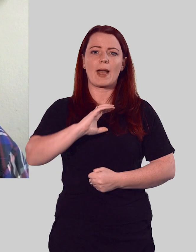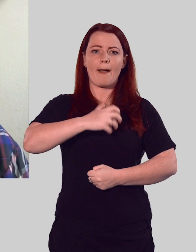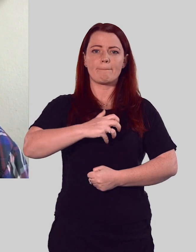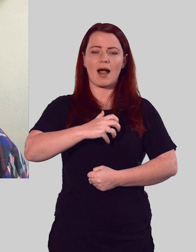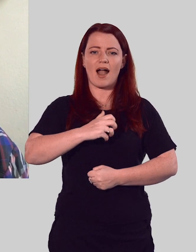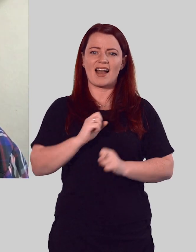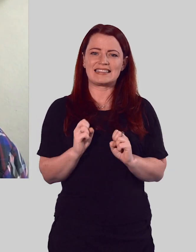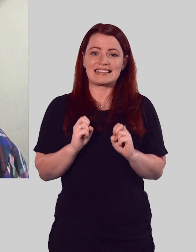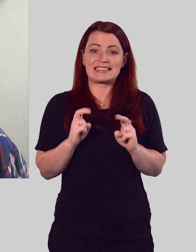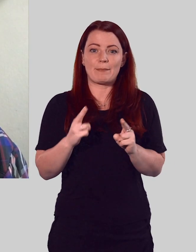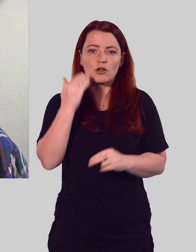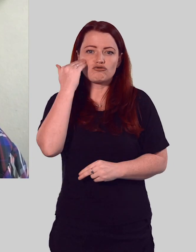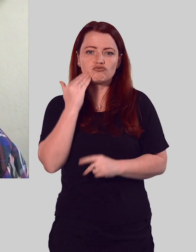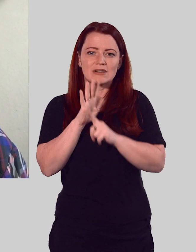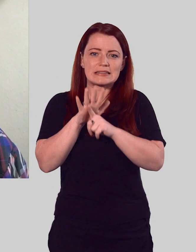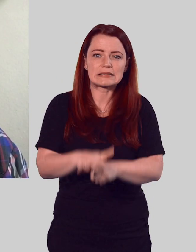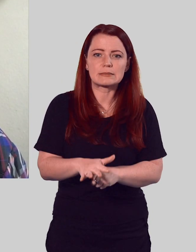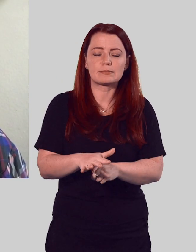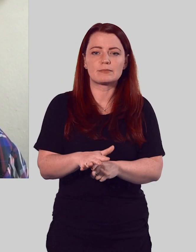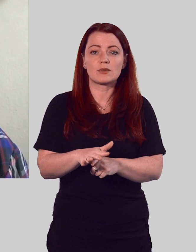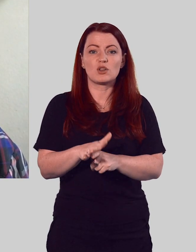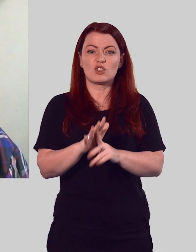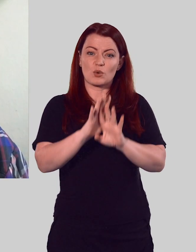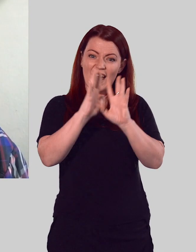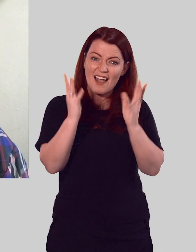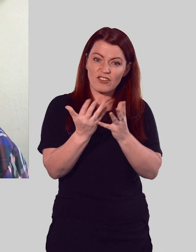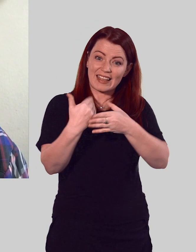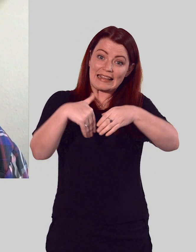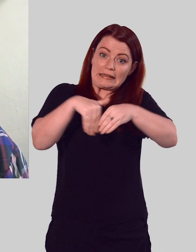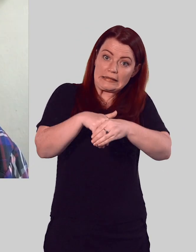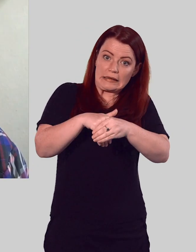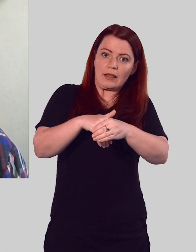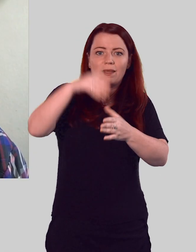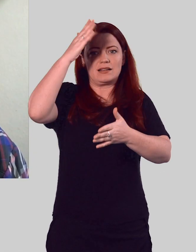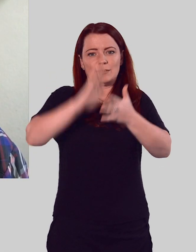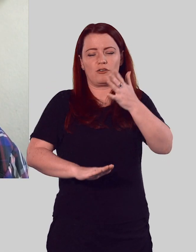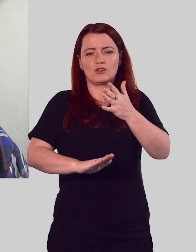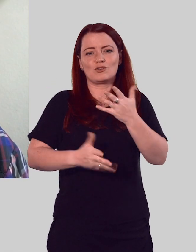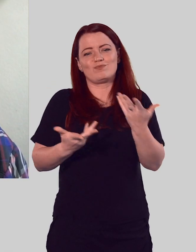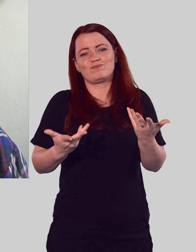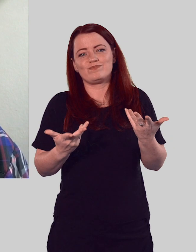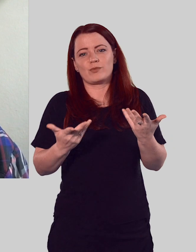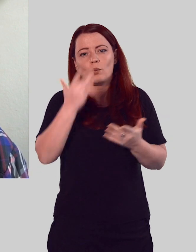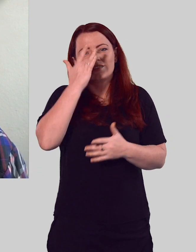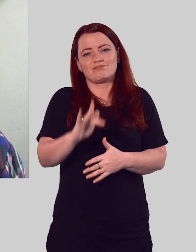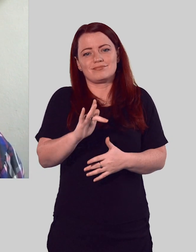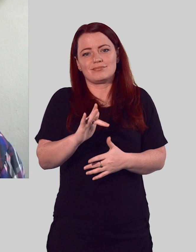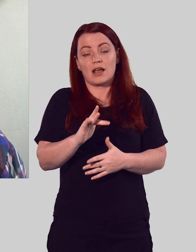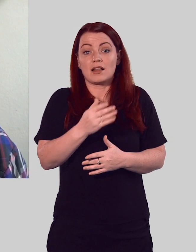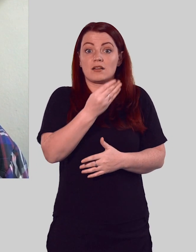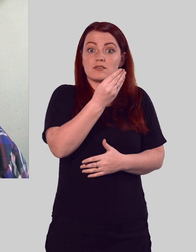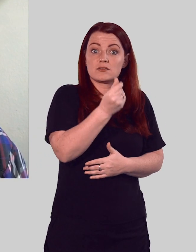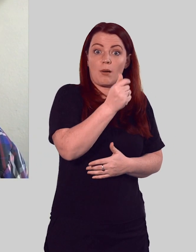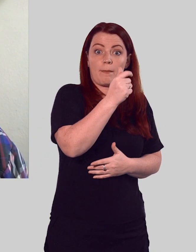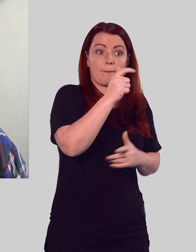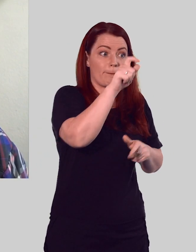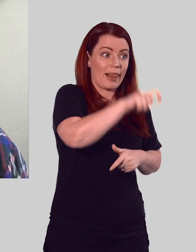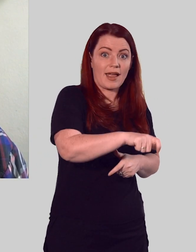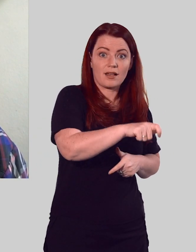Thematically everything inside the experience was a façade and when some players found their way inside The Diamond Suite, bribing the hotel staff